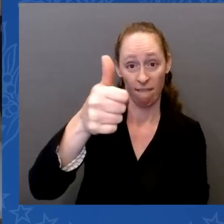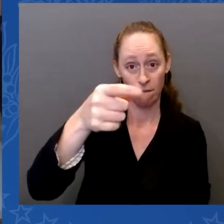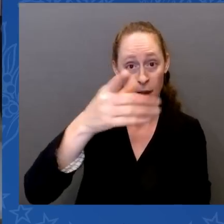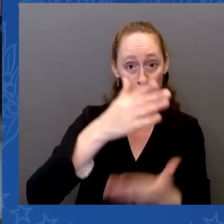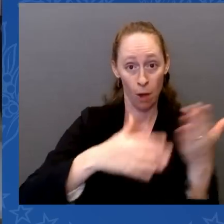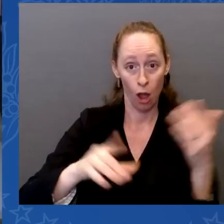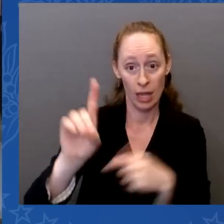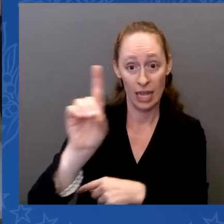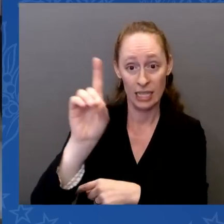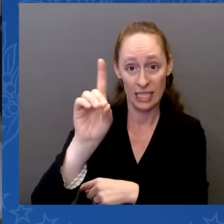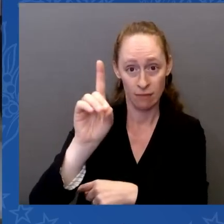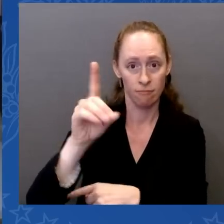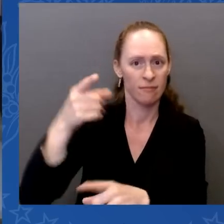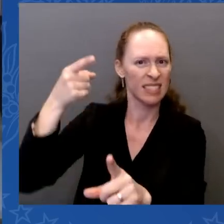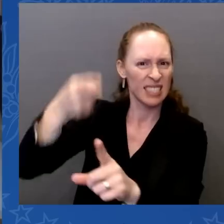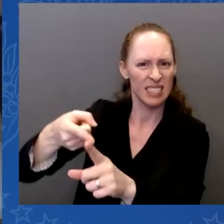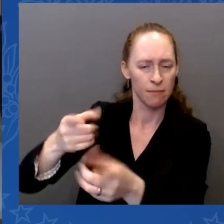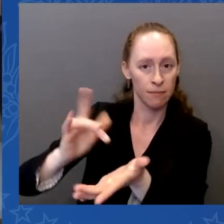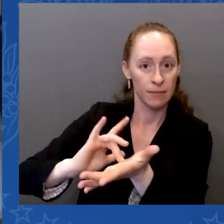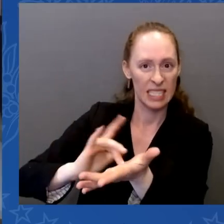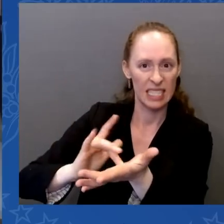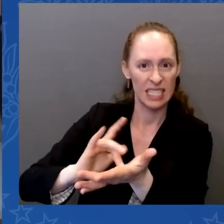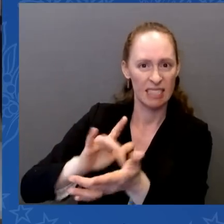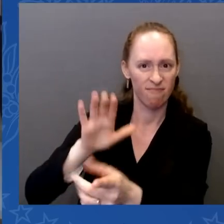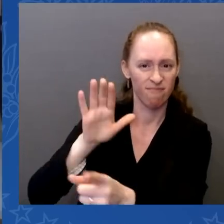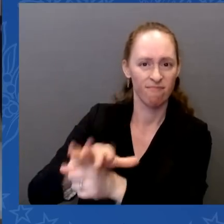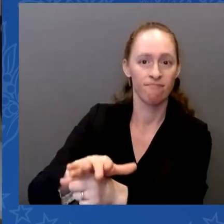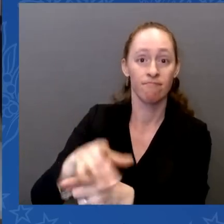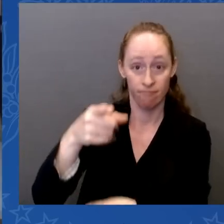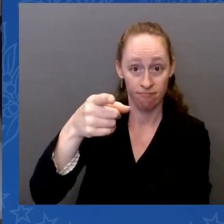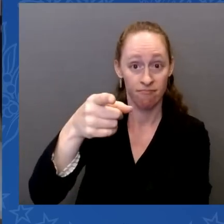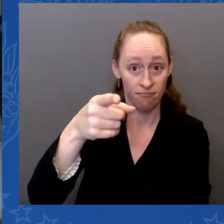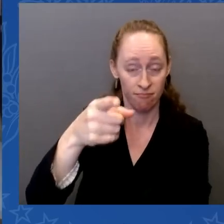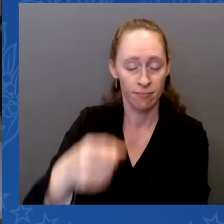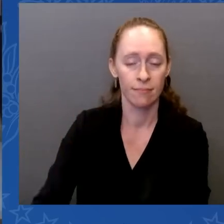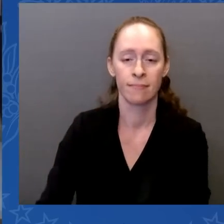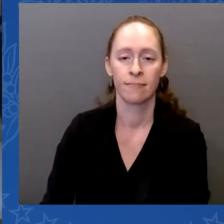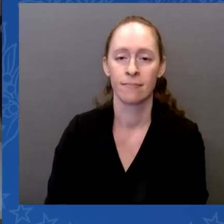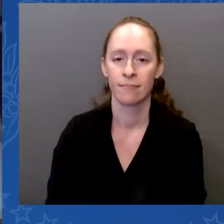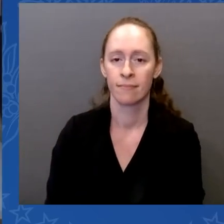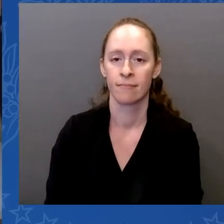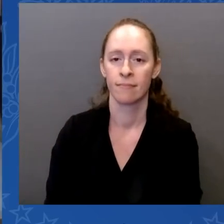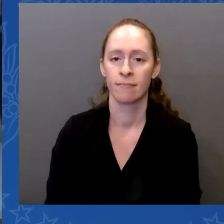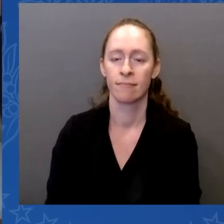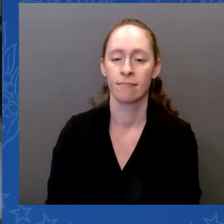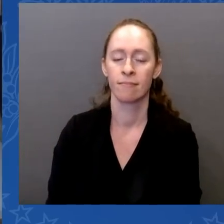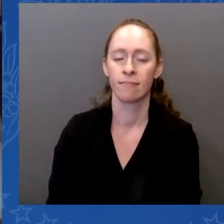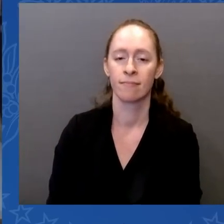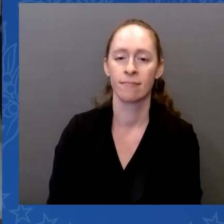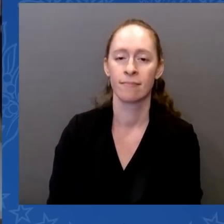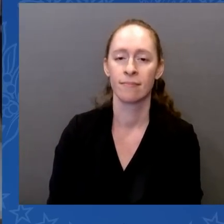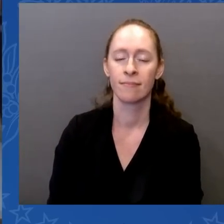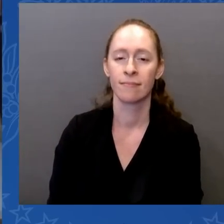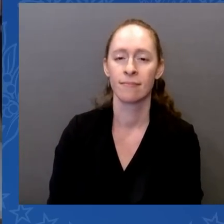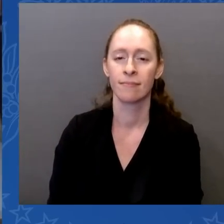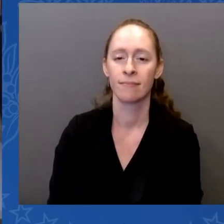you pay -- you pay for your prescriptions, more of your shots will also be free. We're getting rid of the cost of the prescriptions